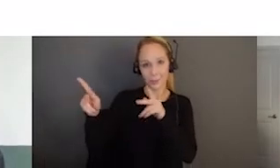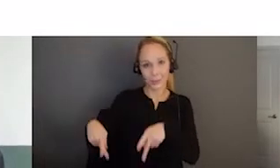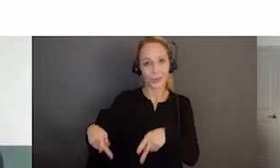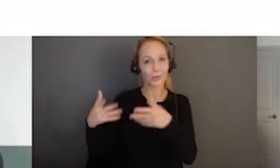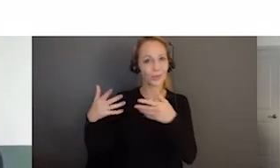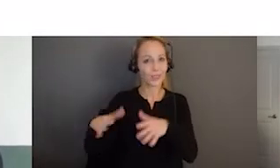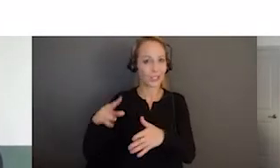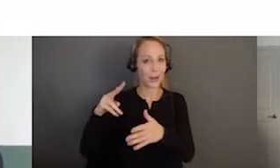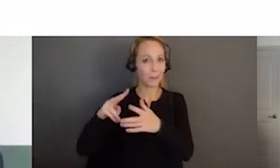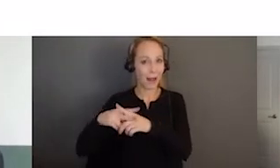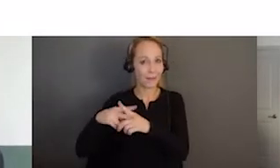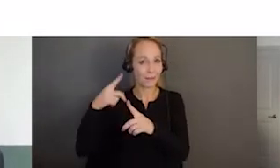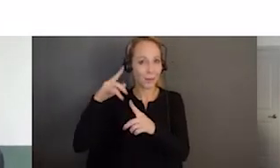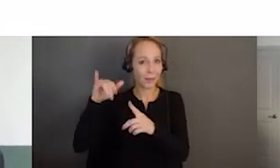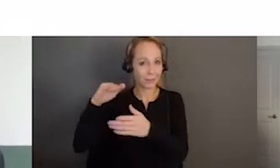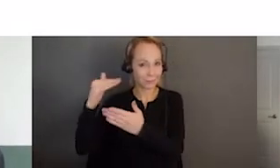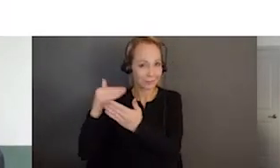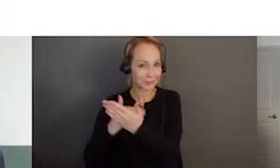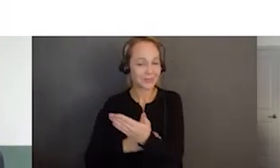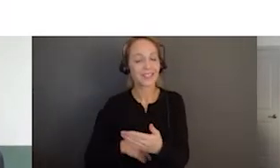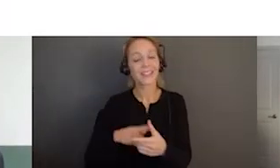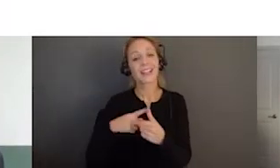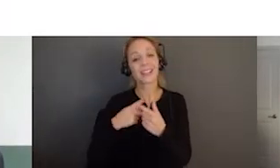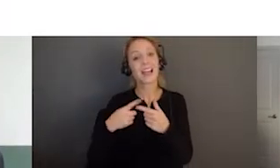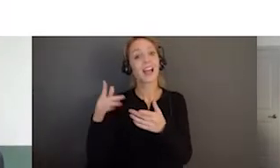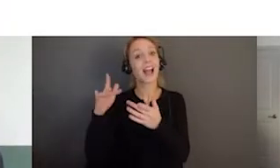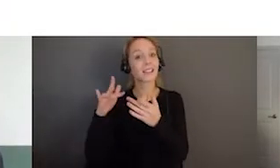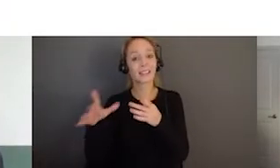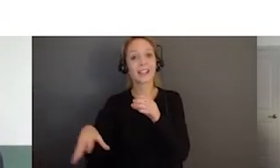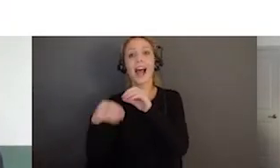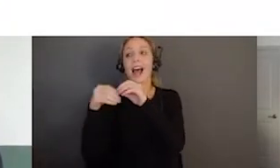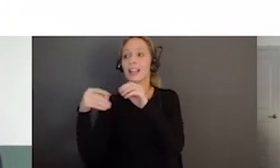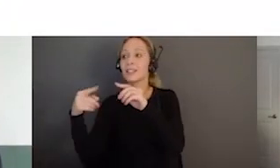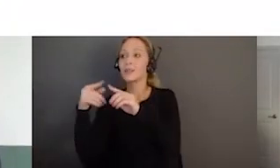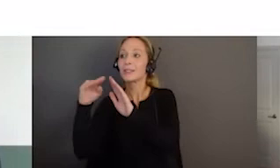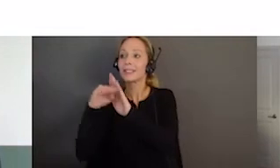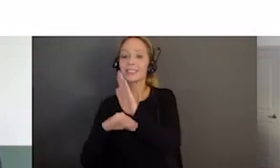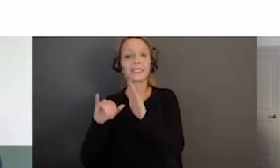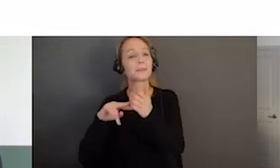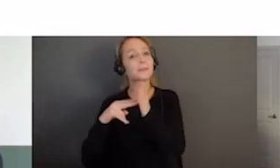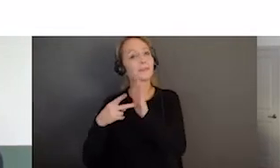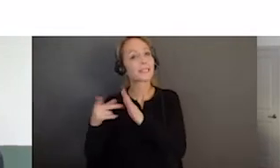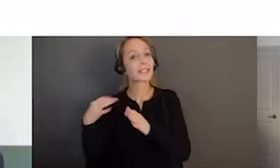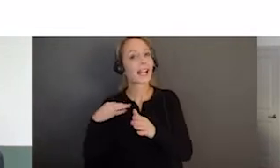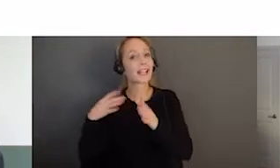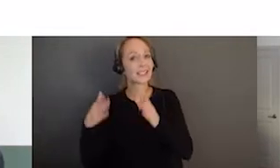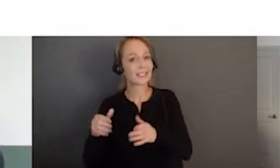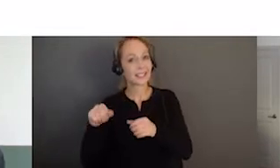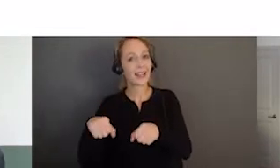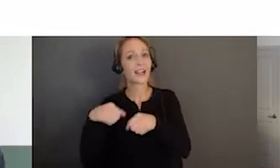FROM THERE, CONTACTS ARE AUTOMATICALLY ADDED TO LIST WHICH ALLOWS THE CANDIDATES TO CREATE A LOG-IN FOR THE SITE.